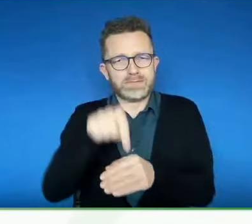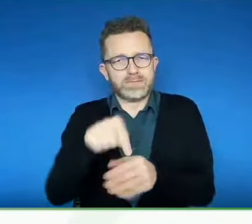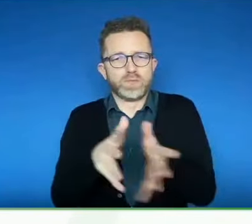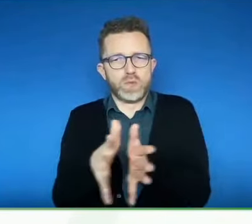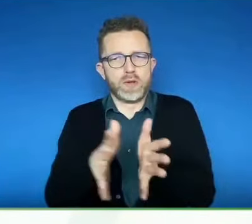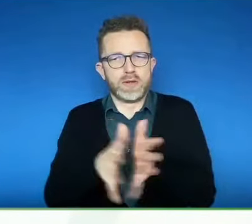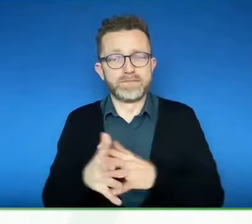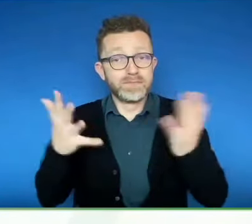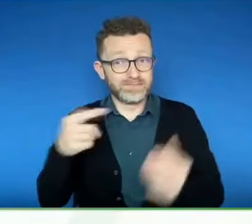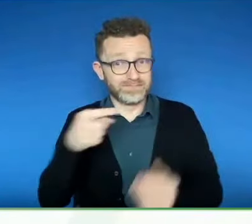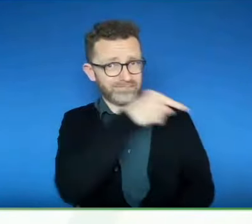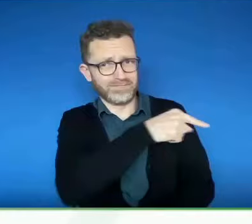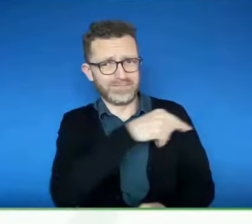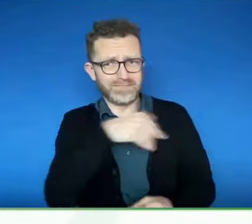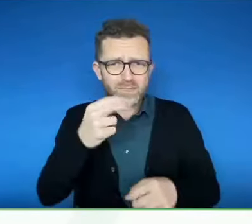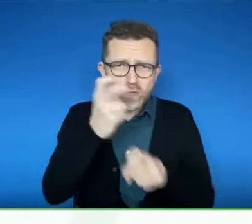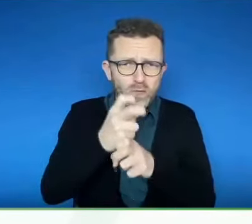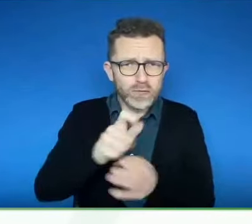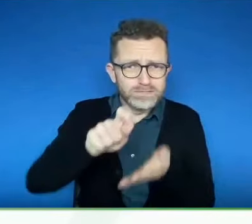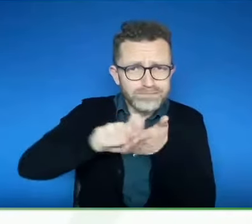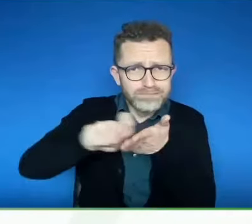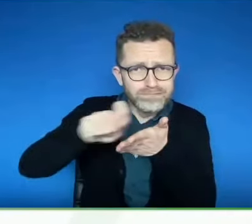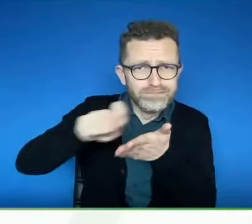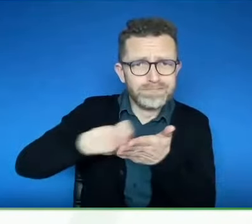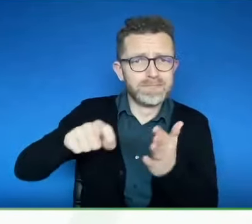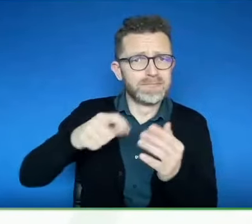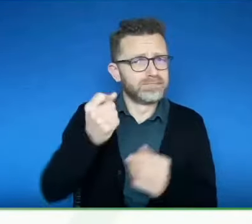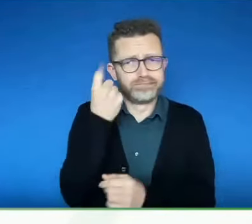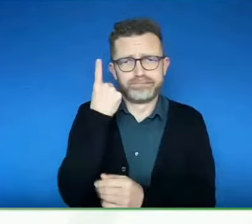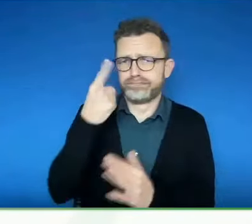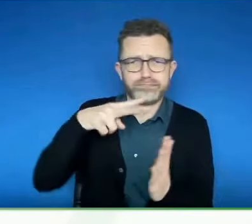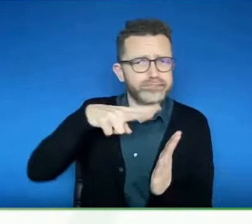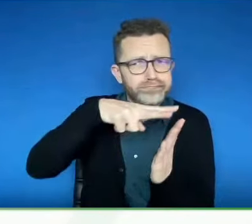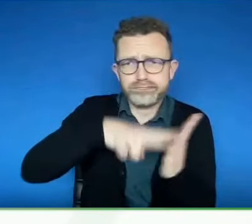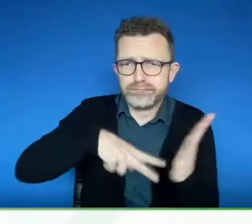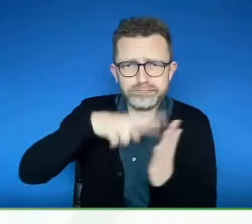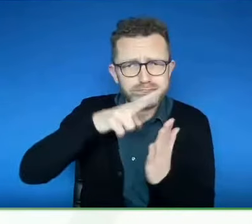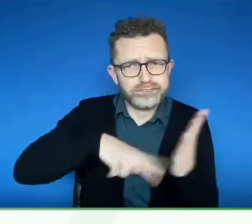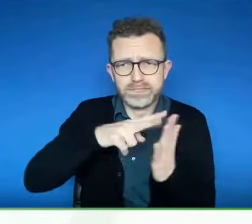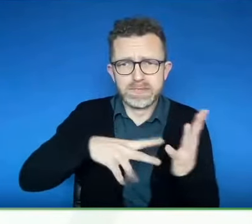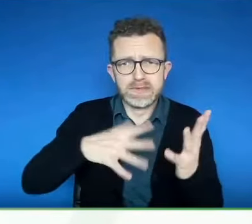When he started to take part in the self advocacy group and when